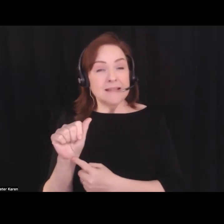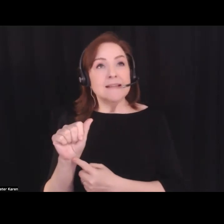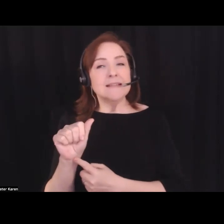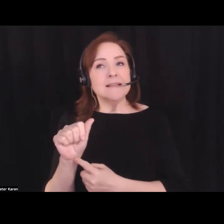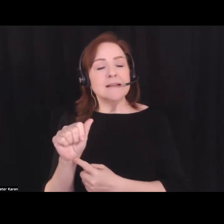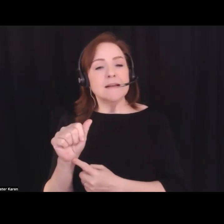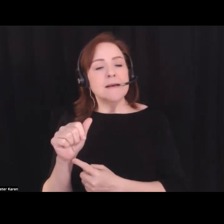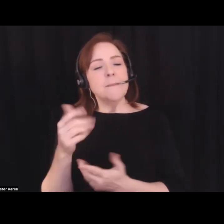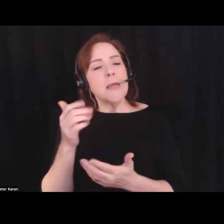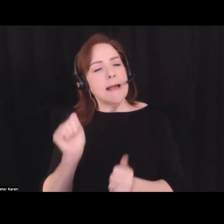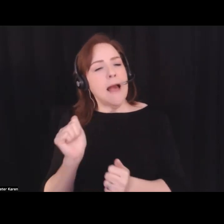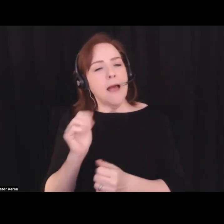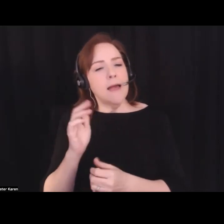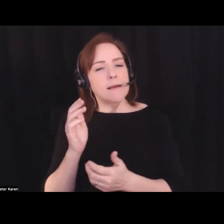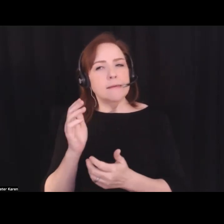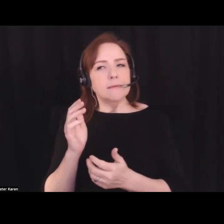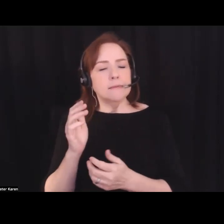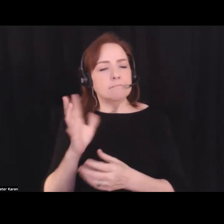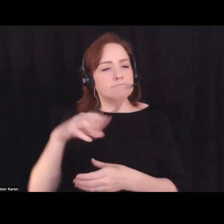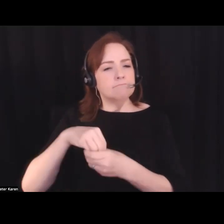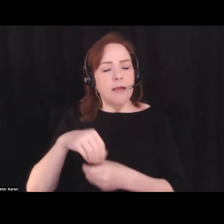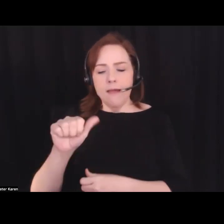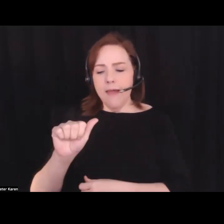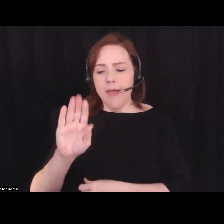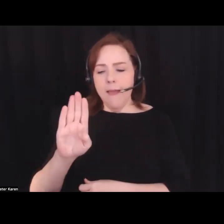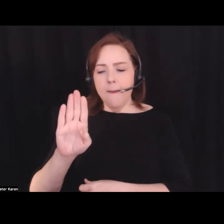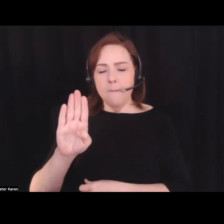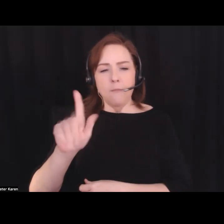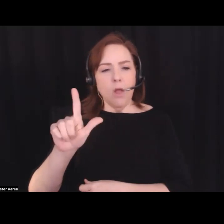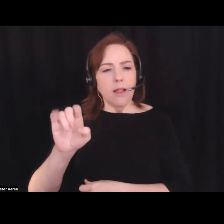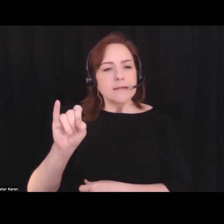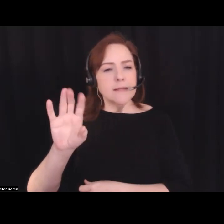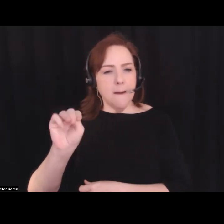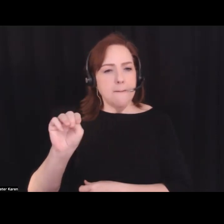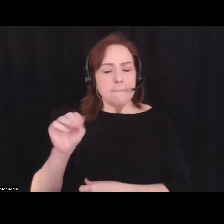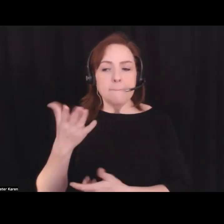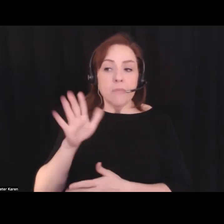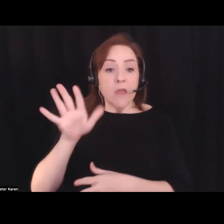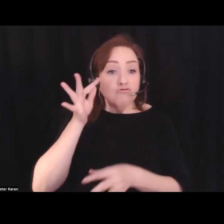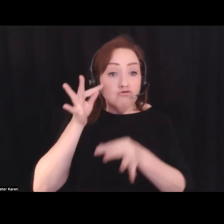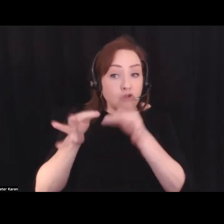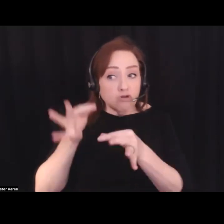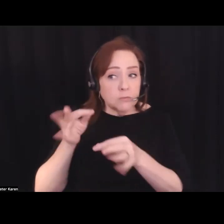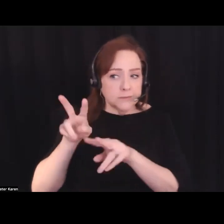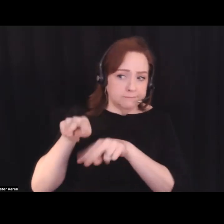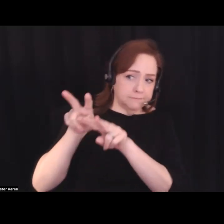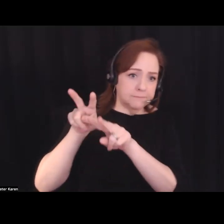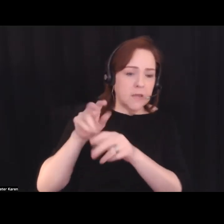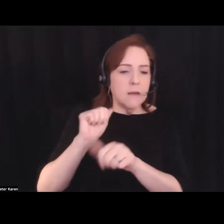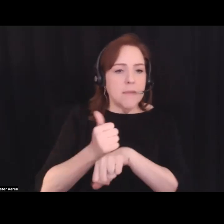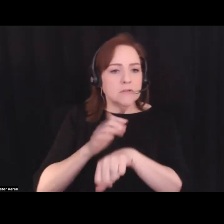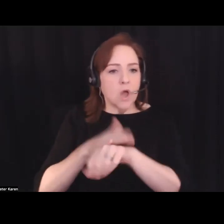okay a judgment based on previous experience based on what we're comfortable with that we assume and